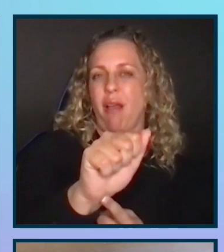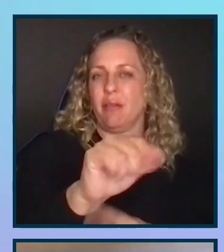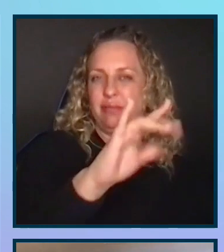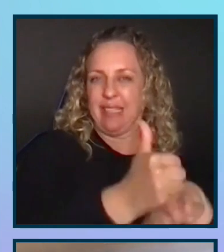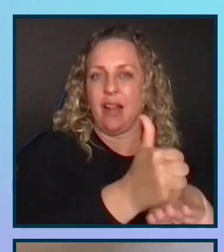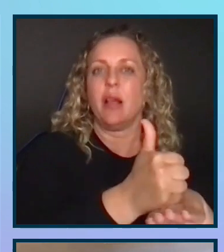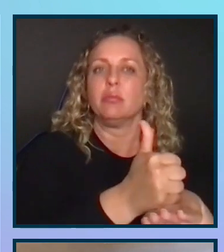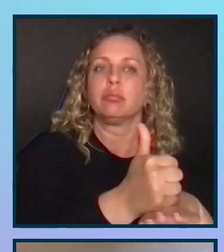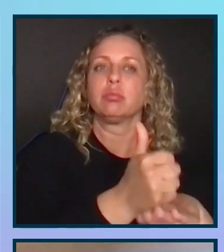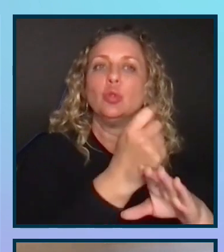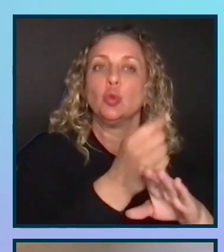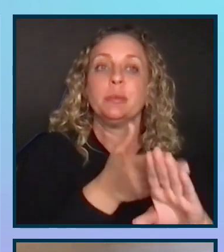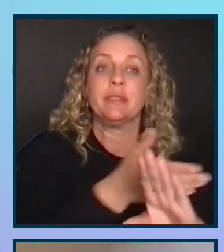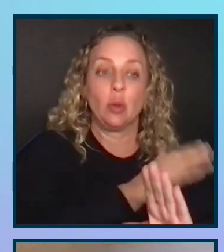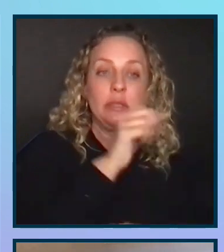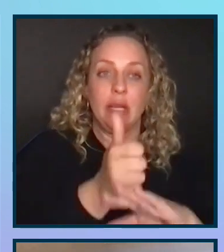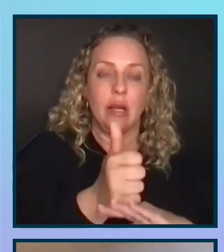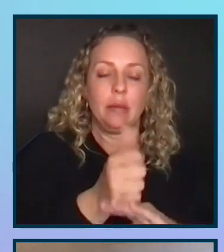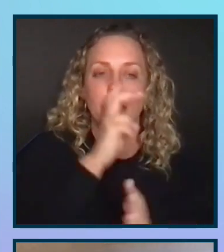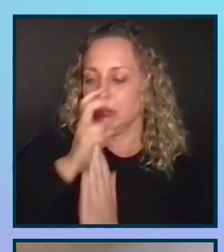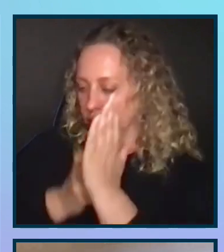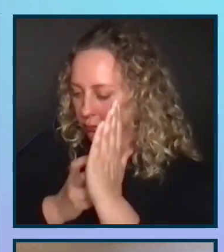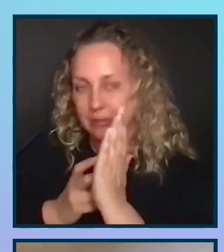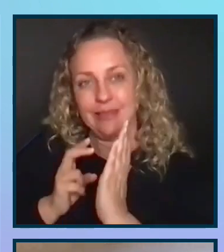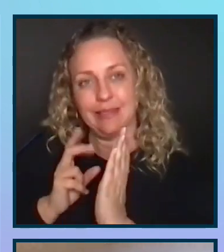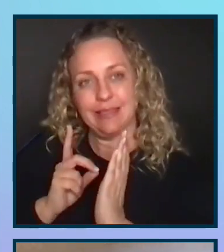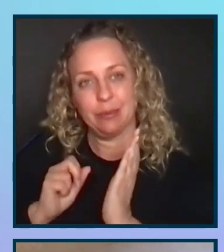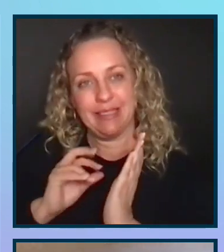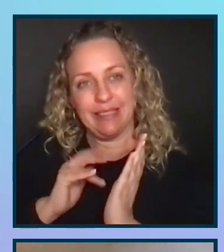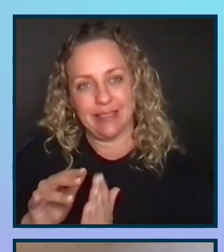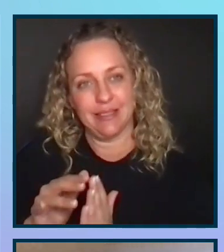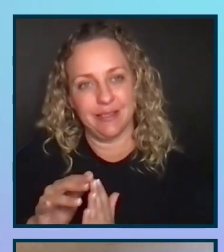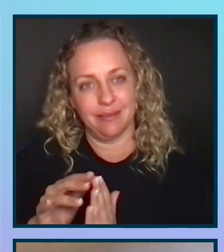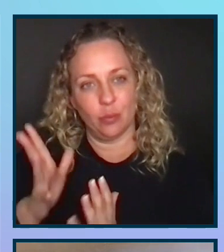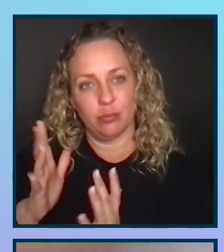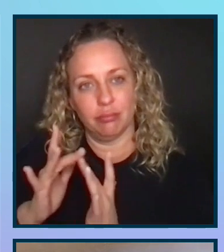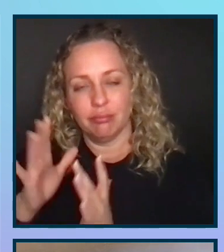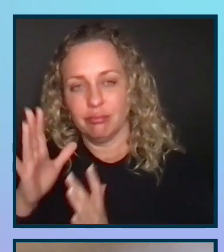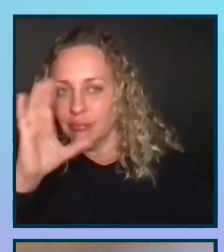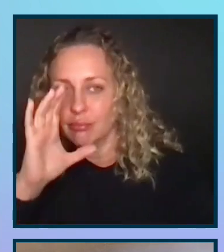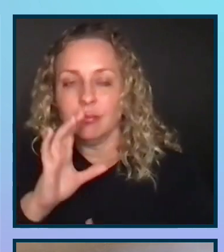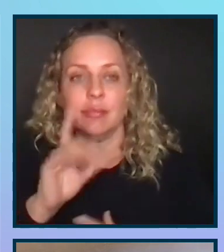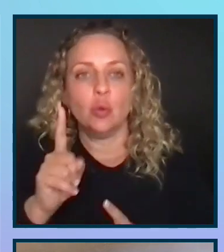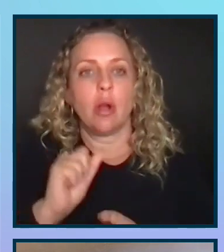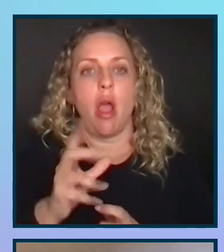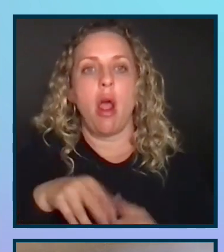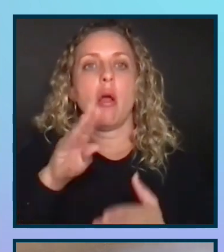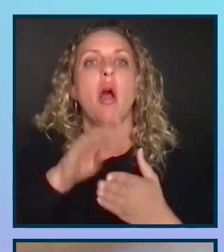take a deep dive into disability studies. You will gain insights into how people with disabilities